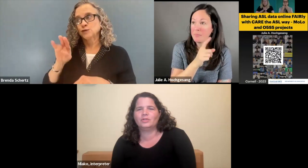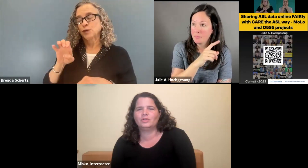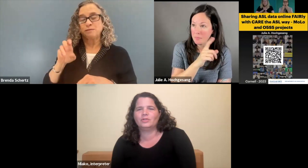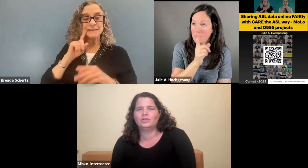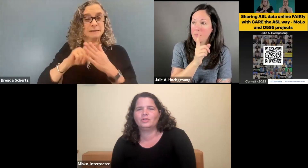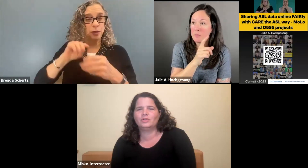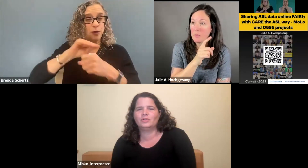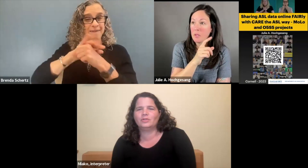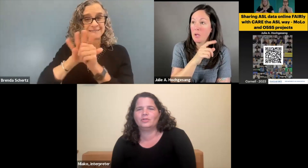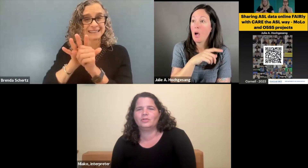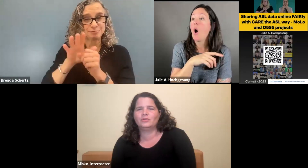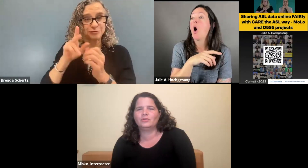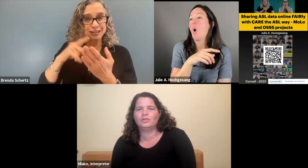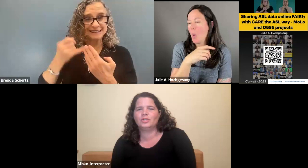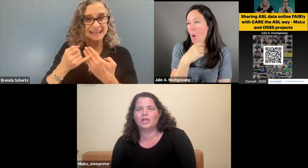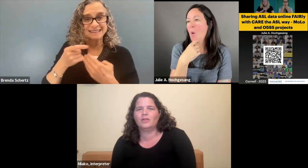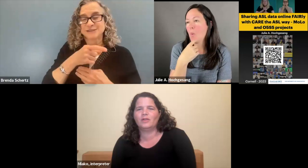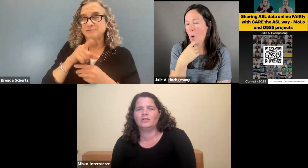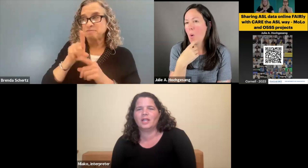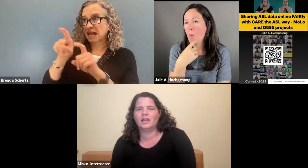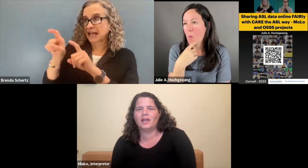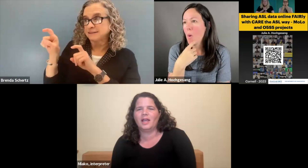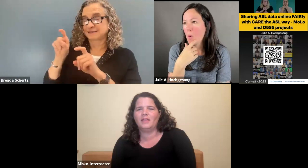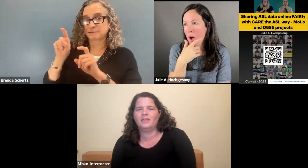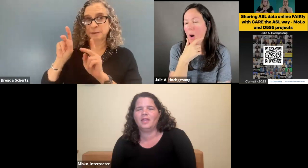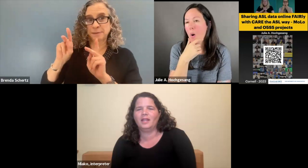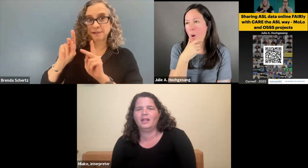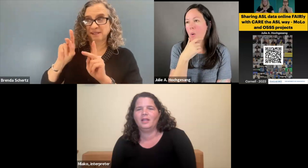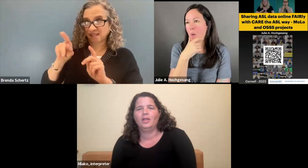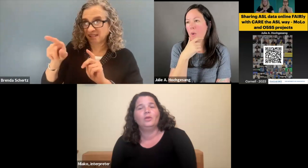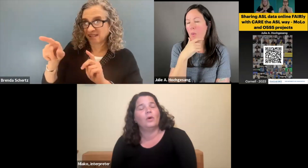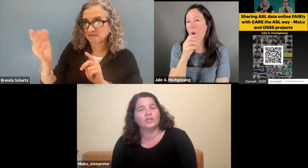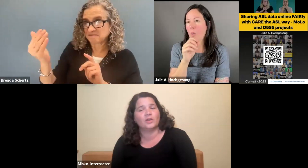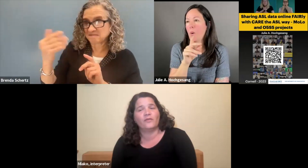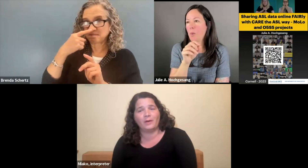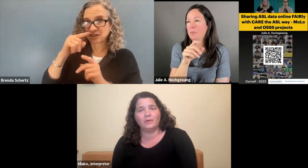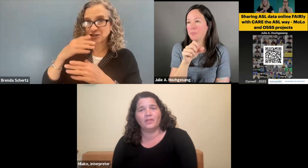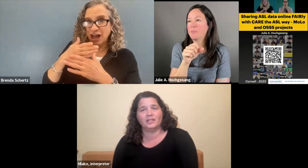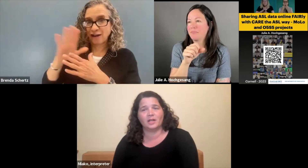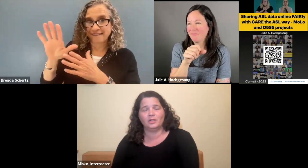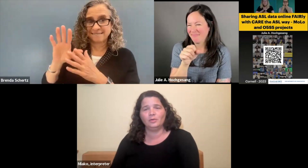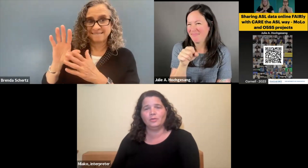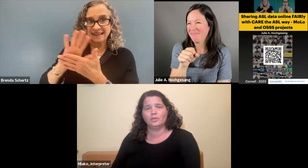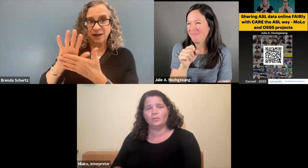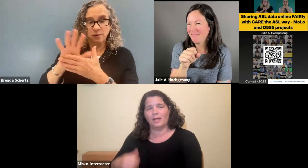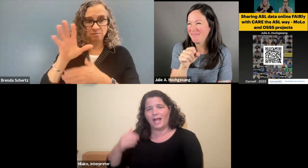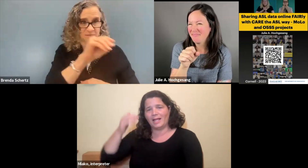people to share their data and then you also found things on YouTube and asked